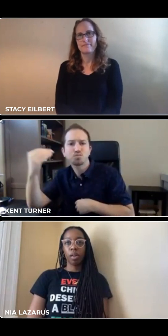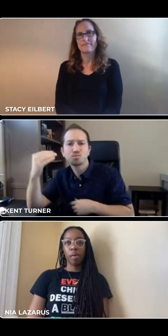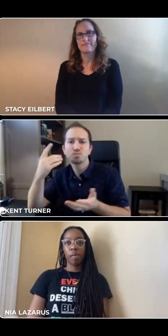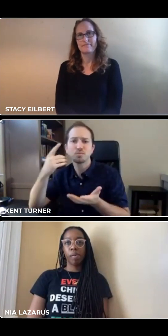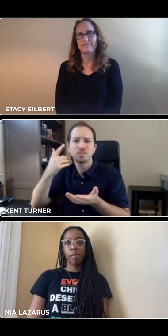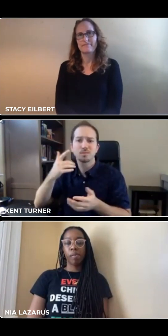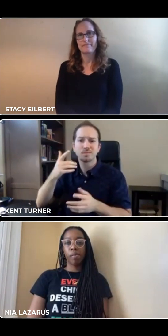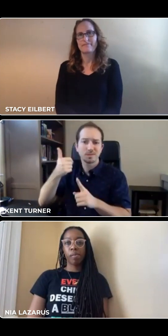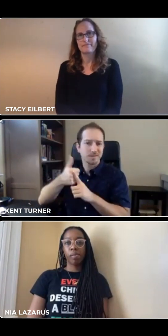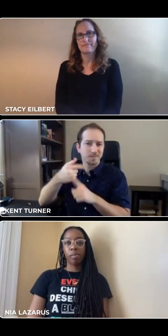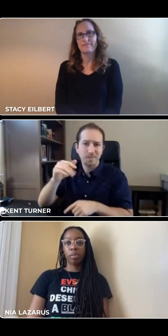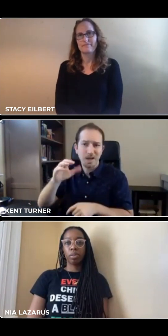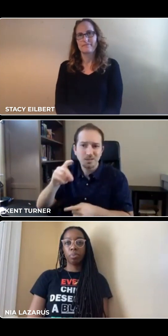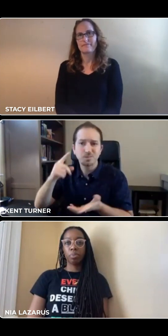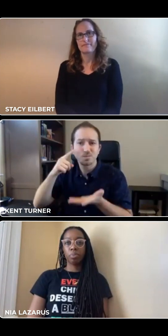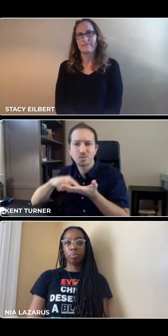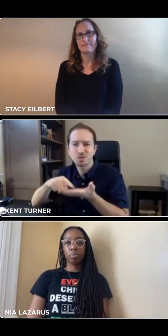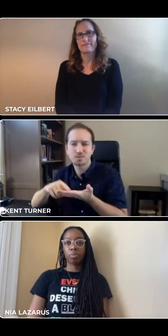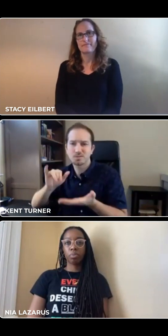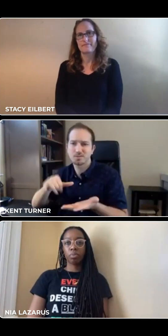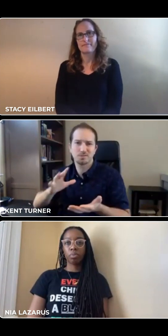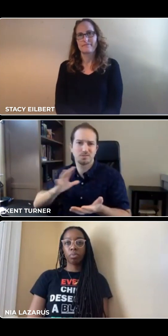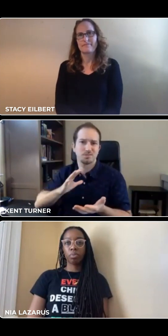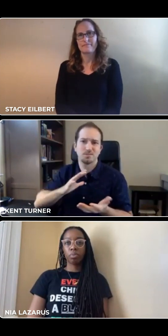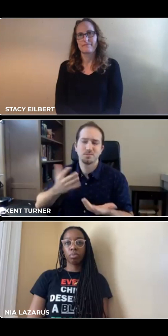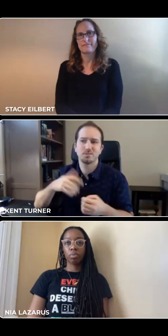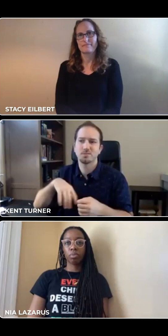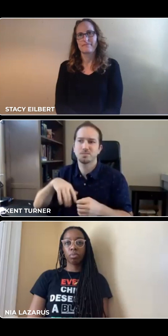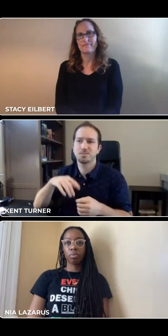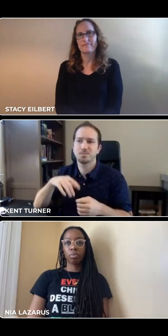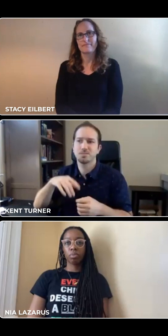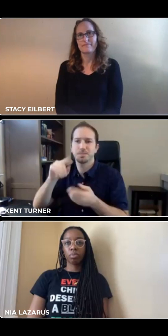a video created that they can watch. I know, myself, as a parent, I do enjoy that, when